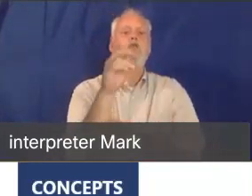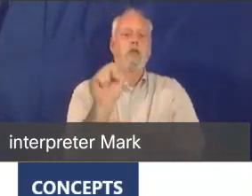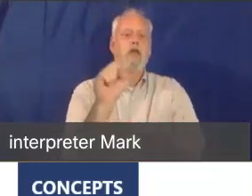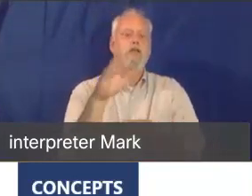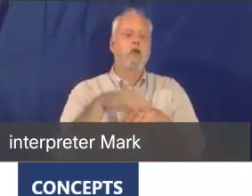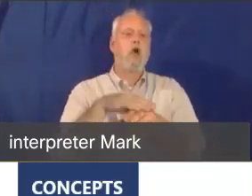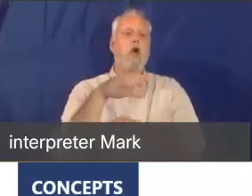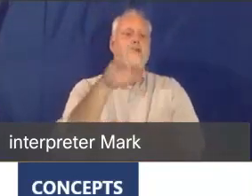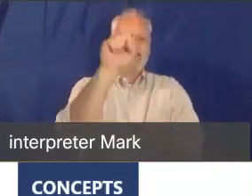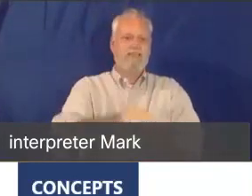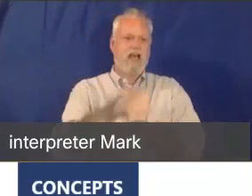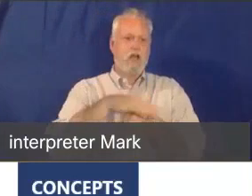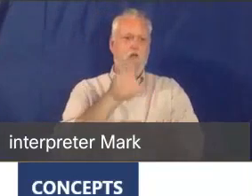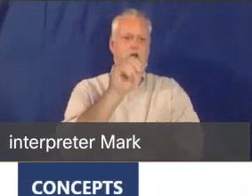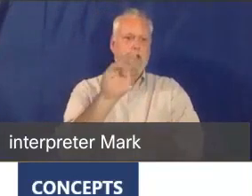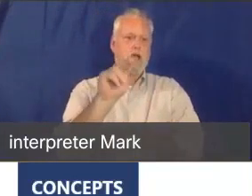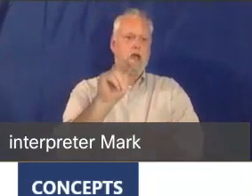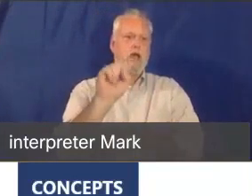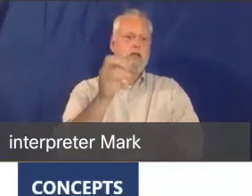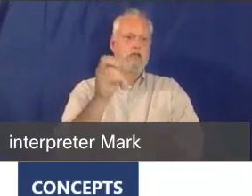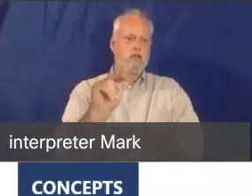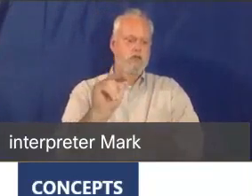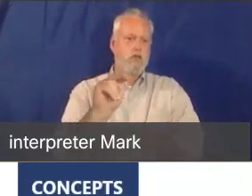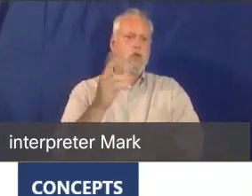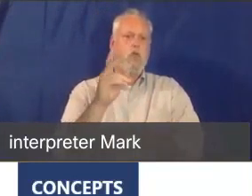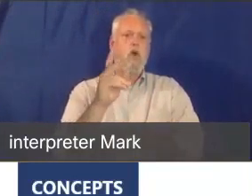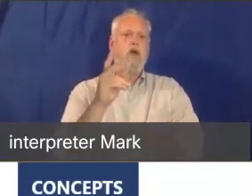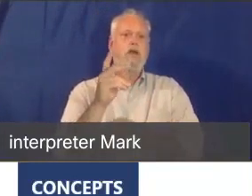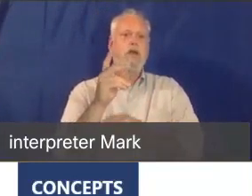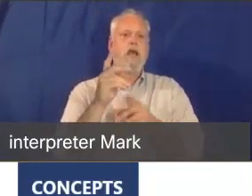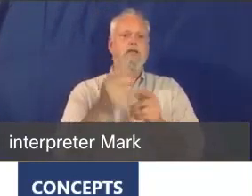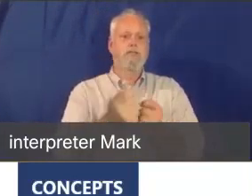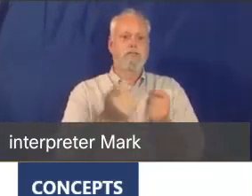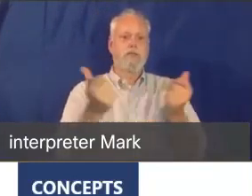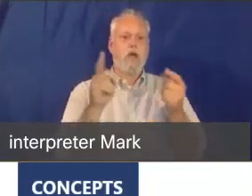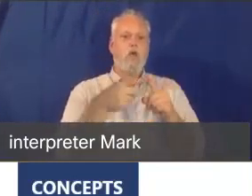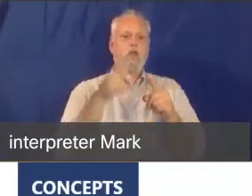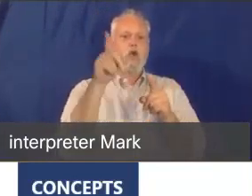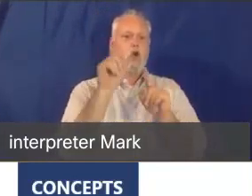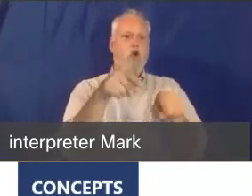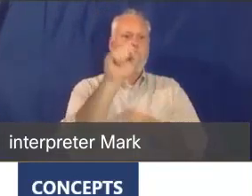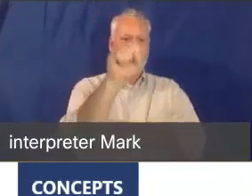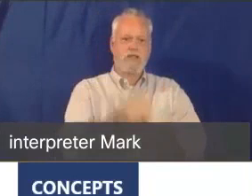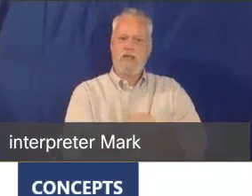Um, and 1 of them has to drop as you're heading south, because we don't have enough space on the other side of the intersections.